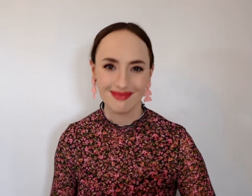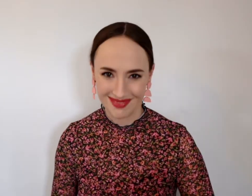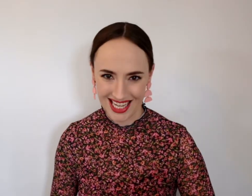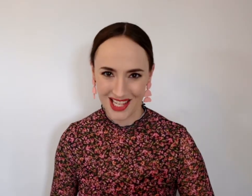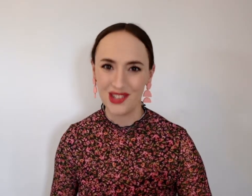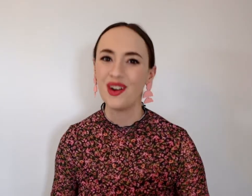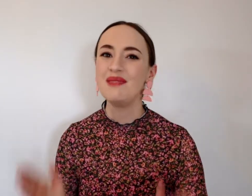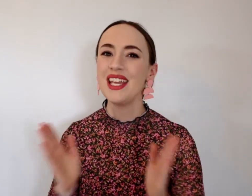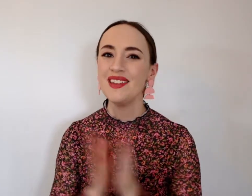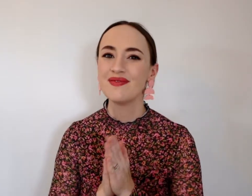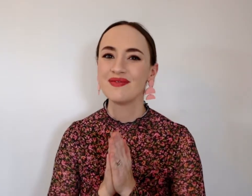Can you join me?